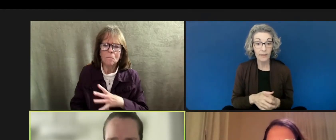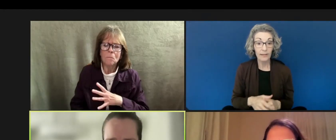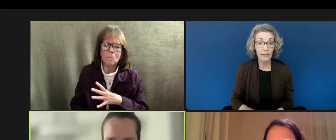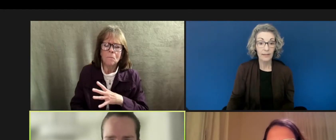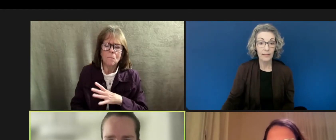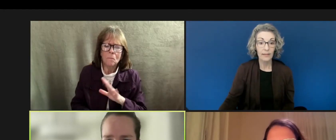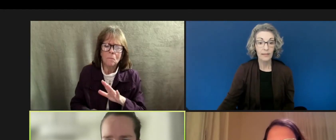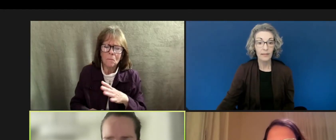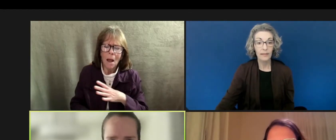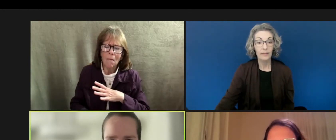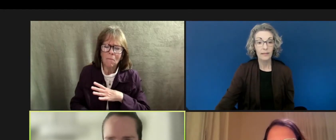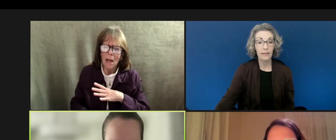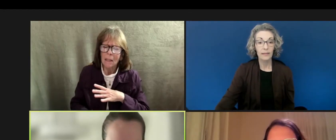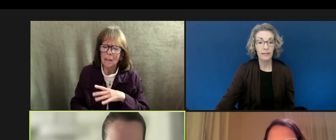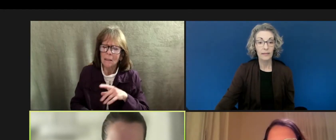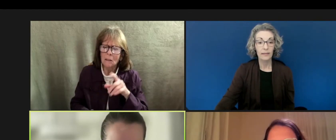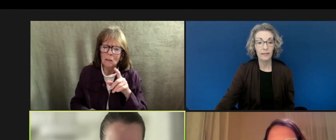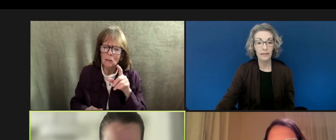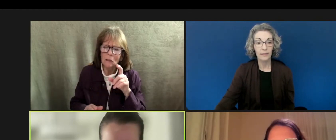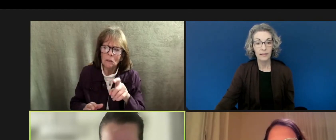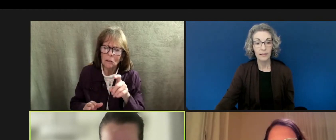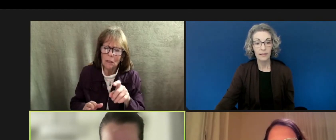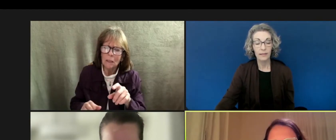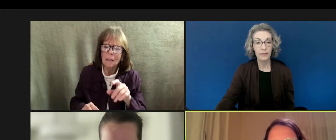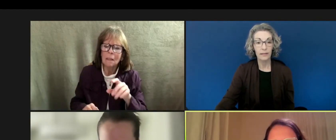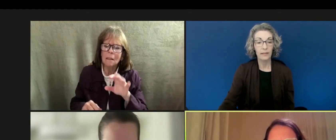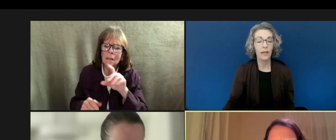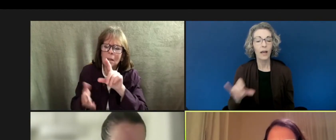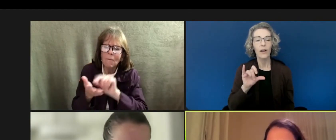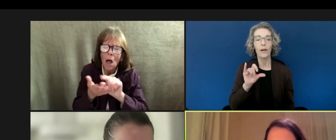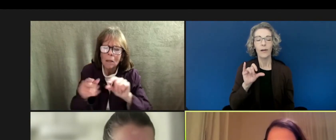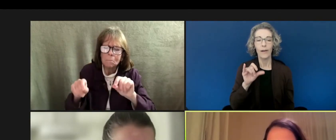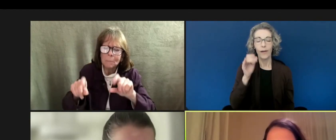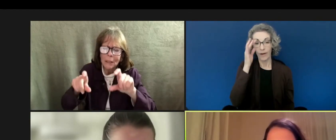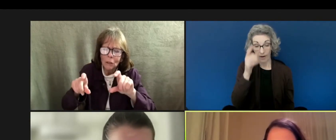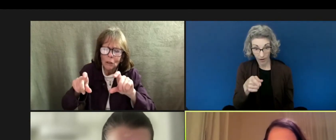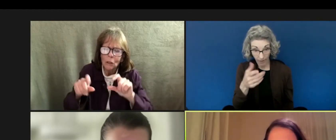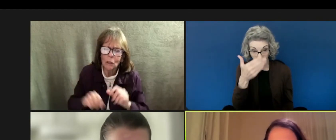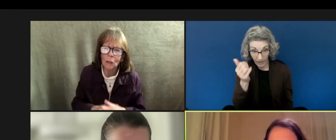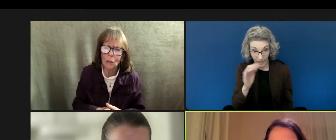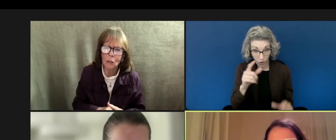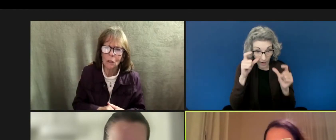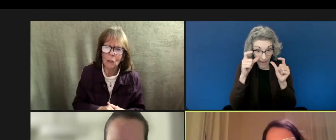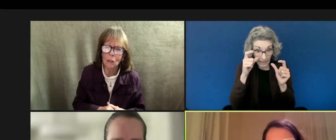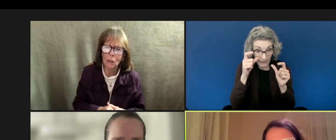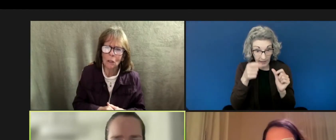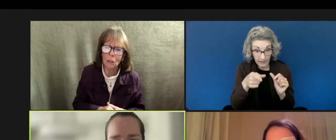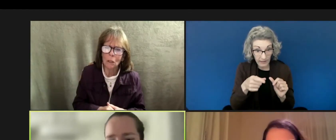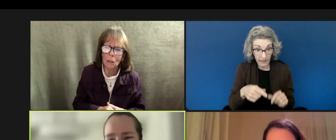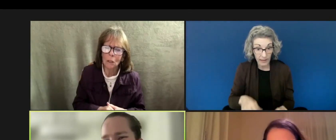I just need to make the font a bit bigger. Did you forget your glasses? Much time.